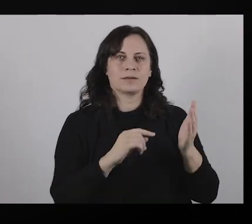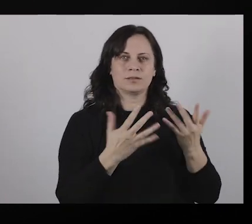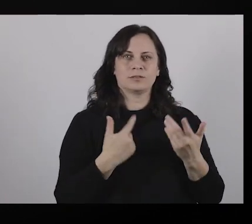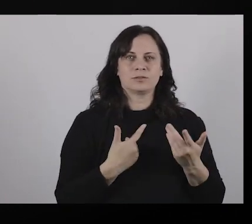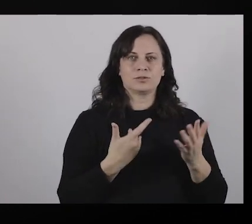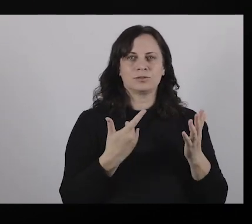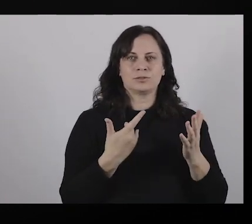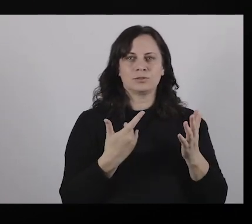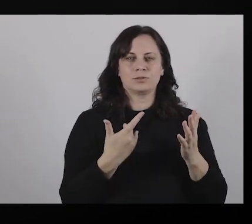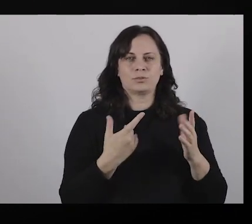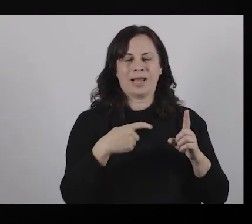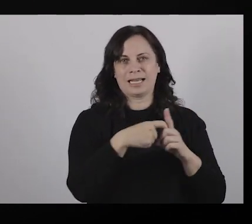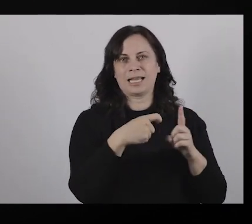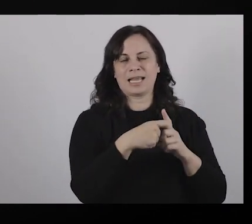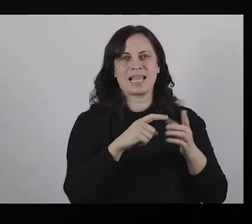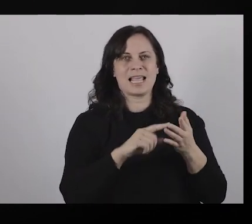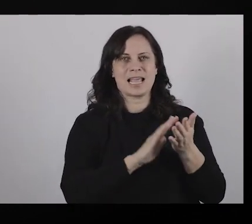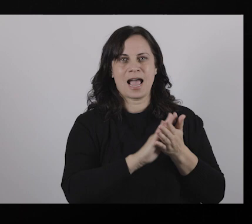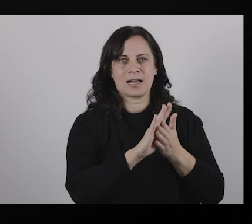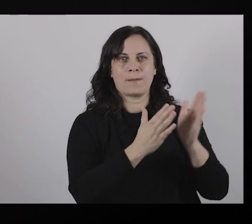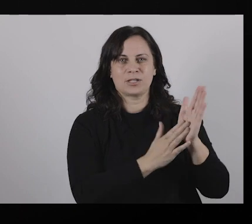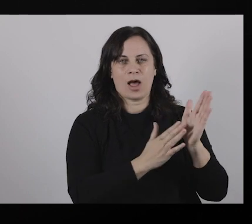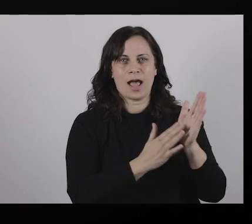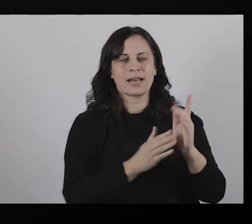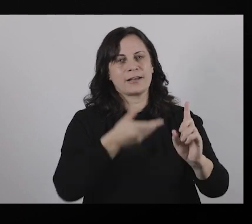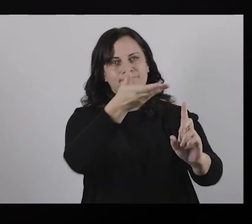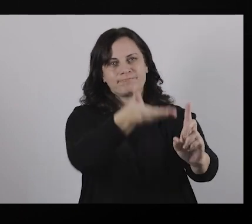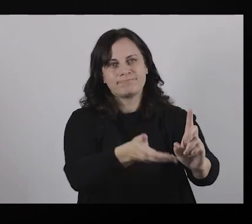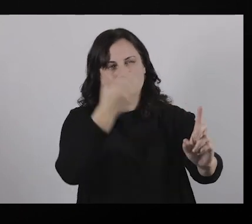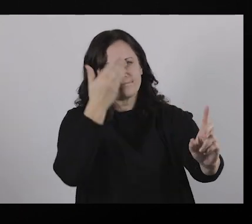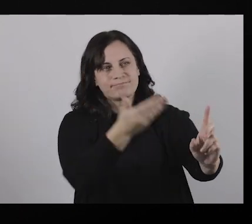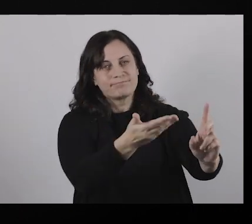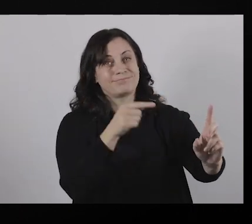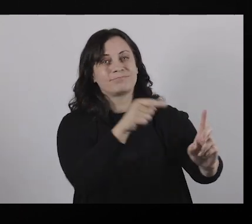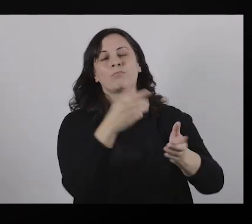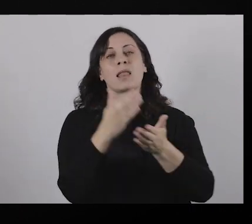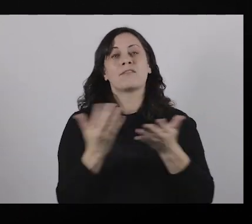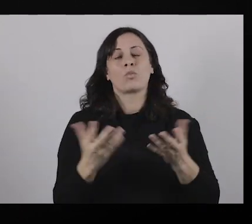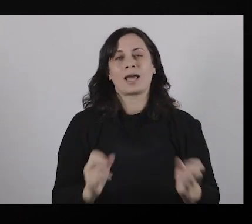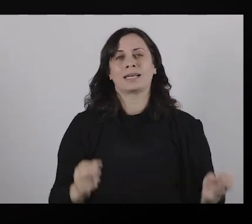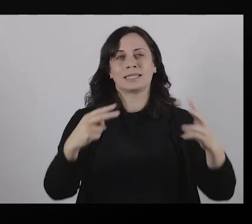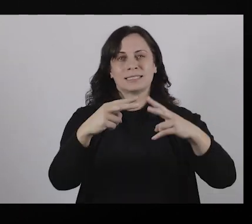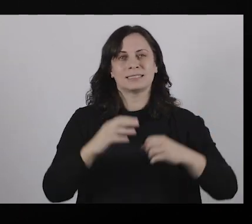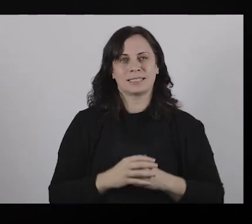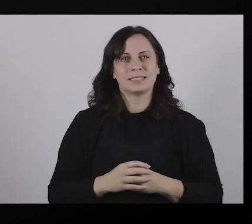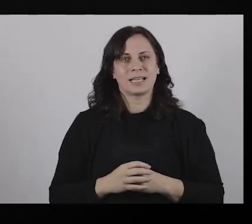to Tā Kīngi Matutaera Īhaka. Whilst Tā Kīngi resided in Sydney,